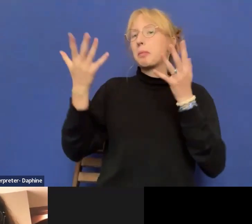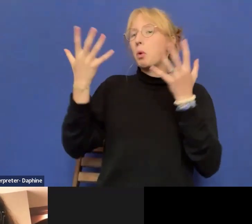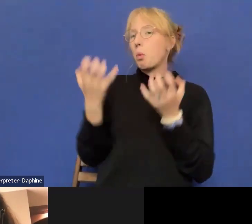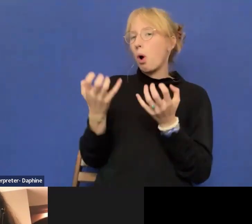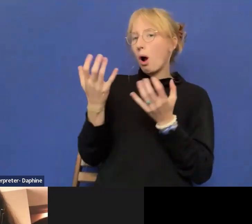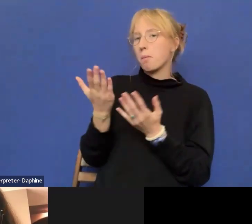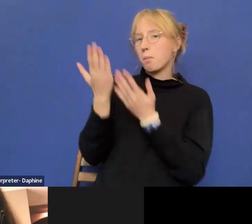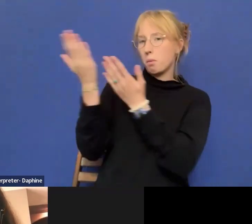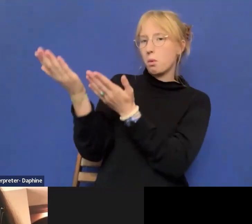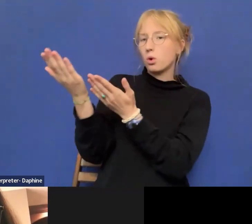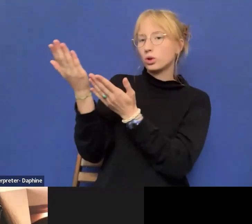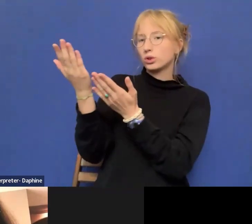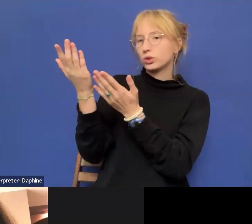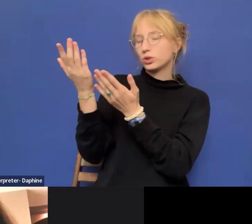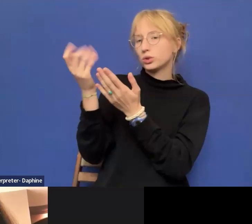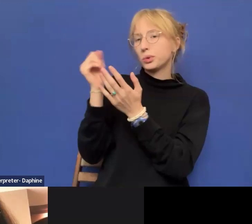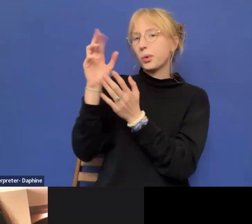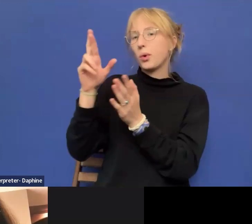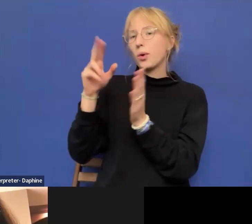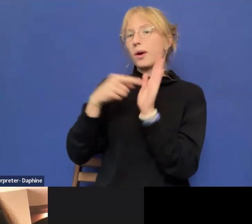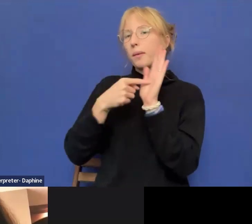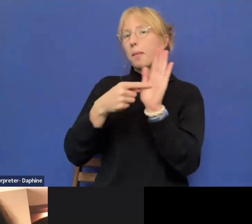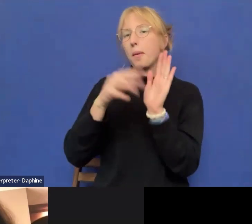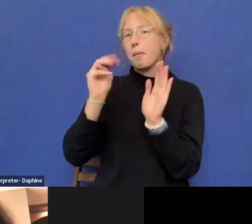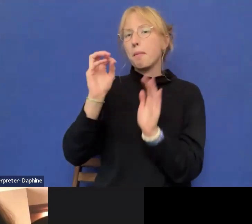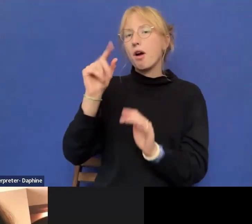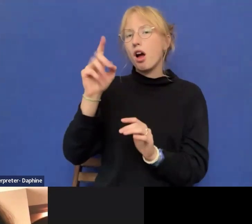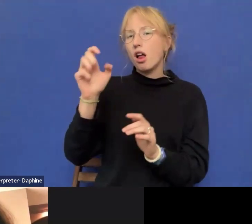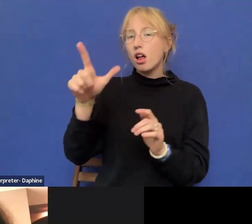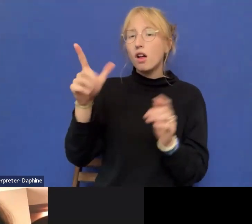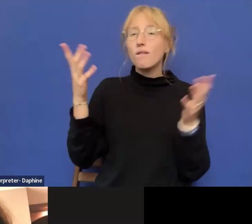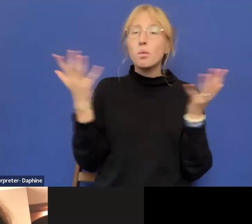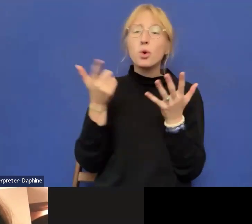or computational modeling you want to do. And then and